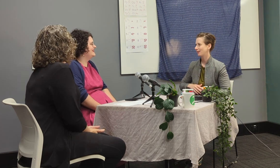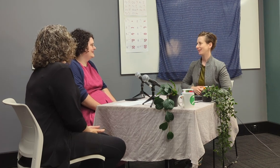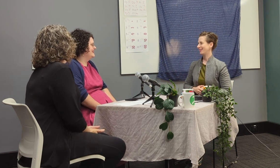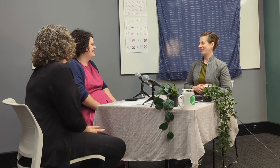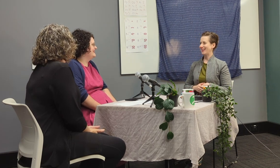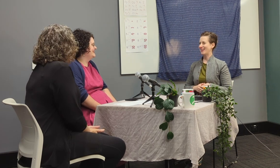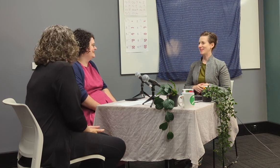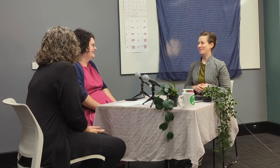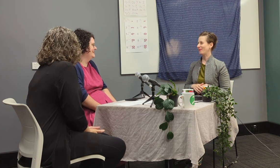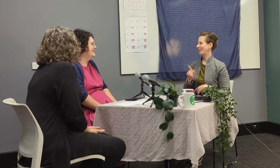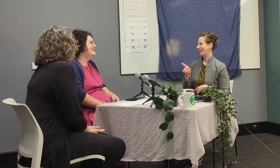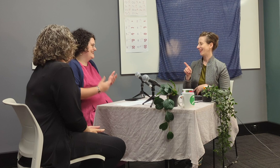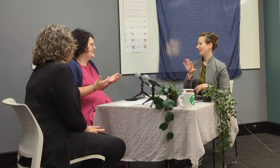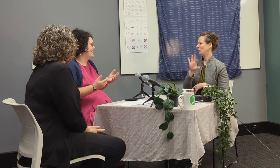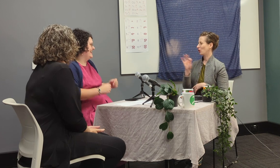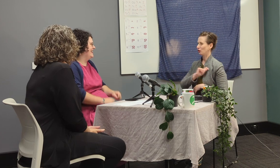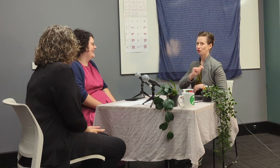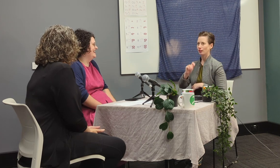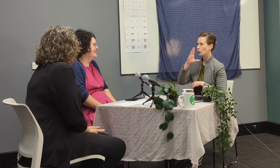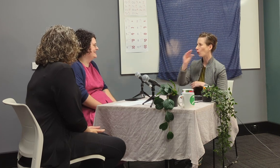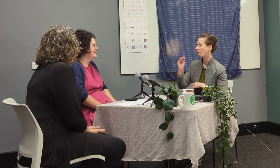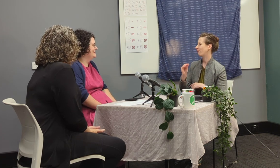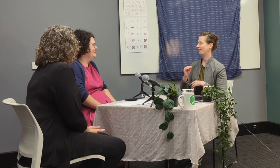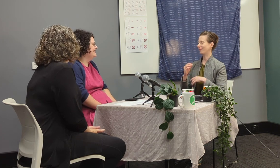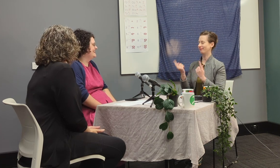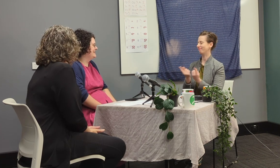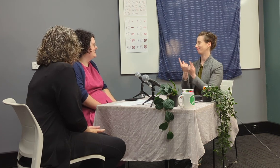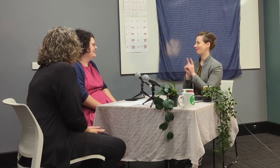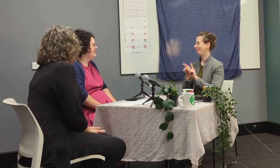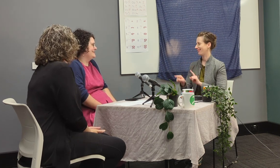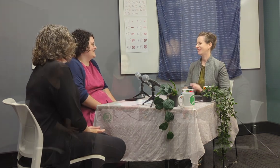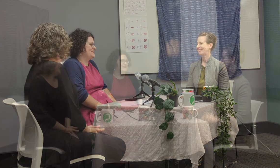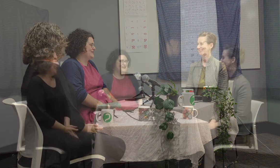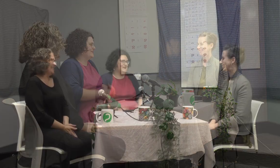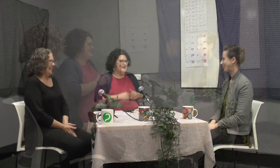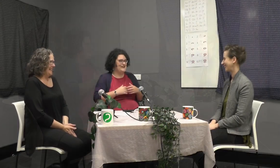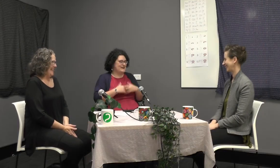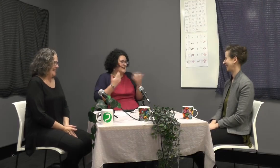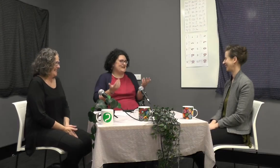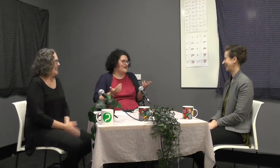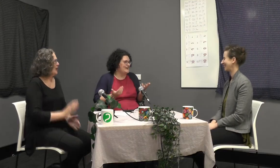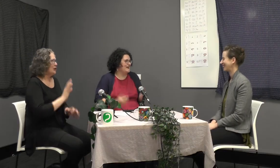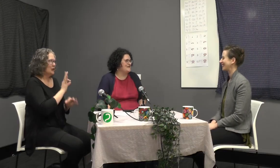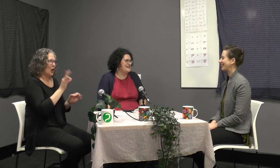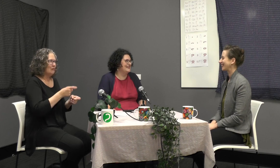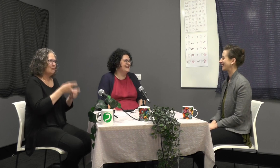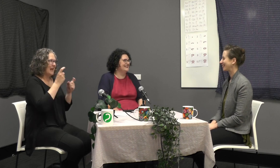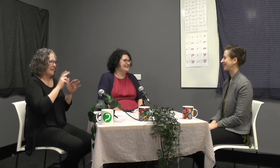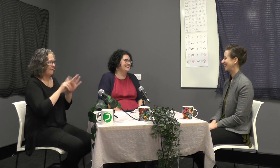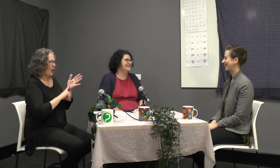So, you know, don’t lie, pretty much. Don’t trust a wolf. Things like that.